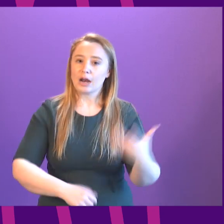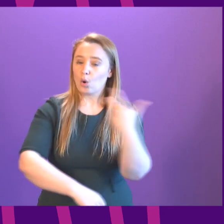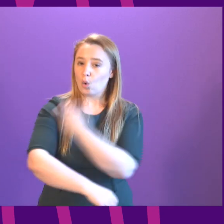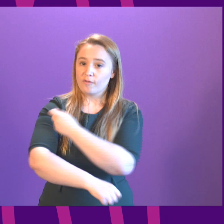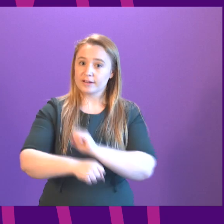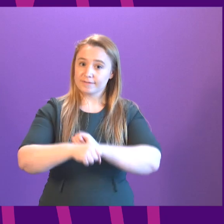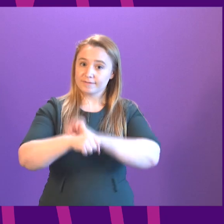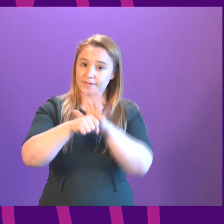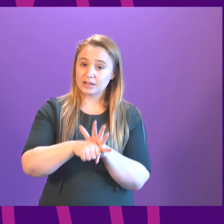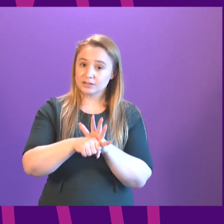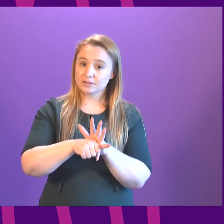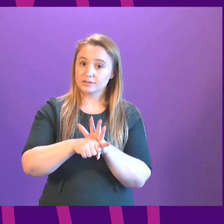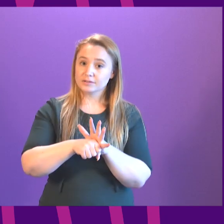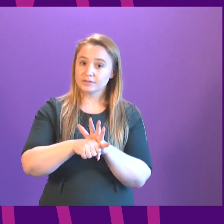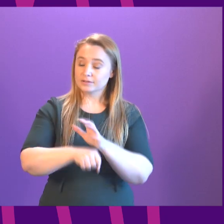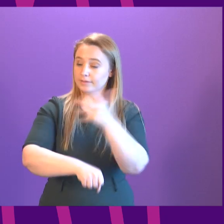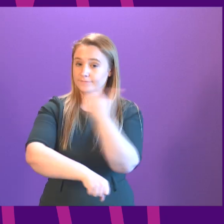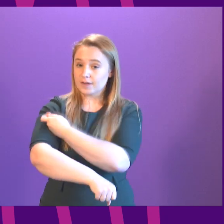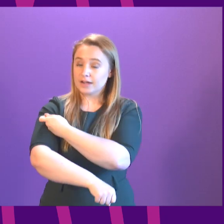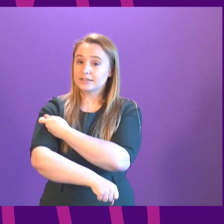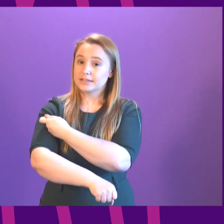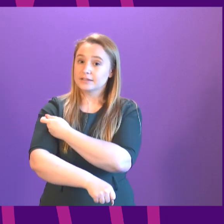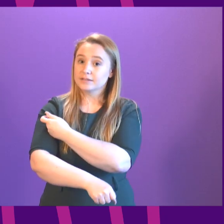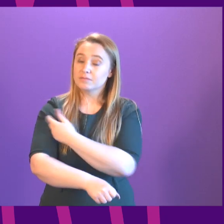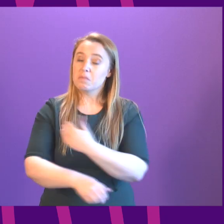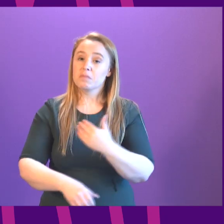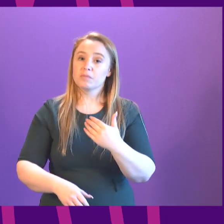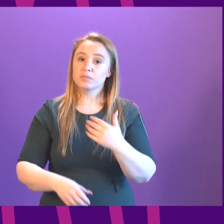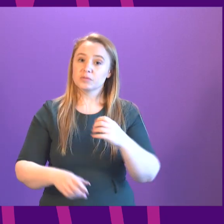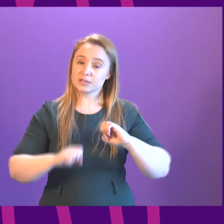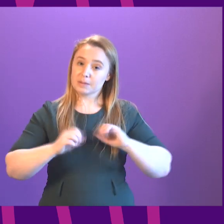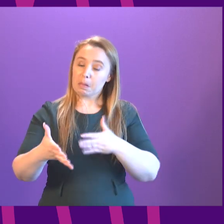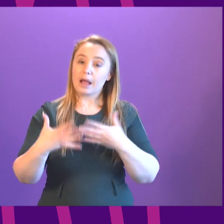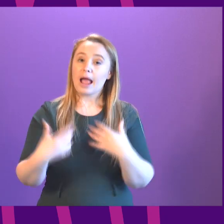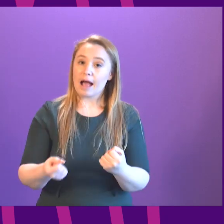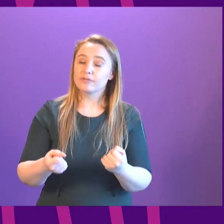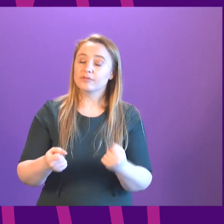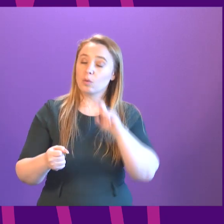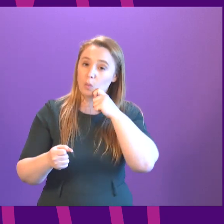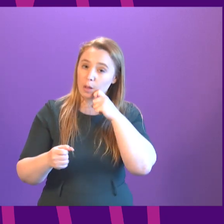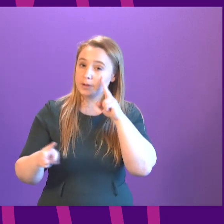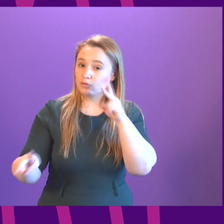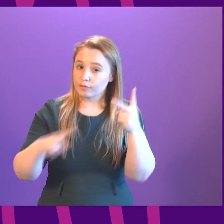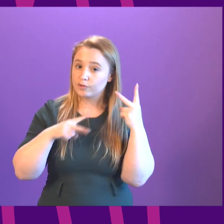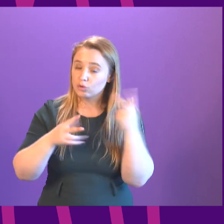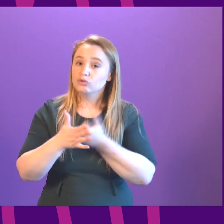Obviously, we require to keep all of that under very close review. The discussions that